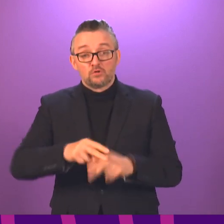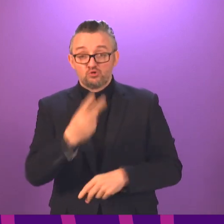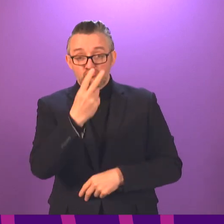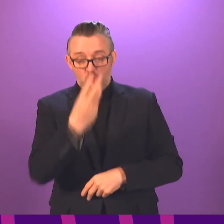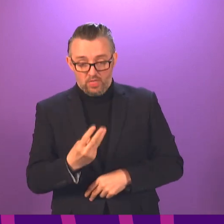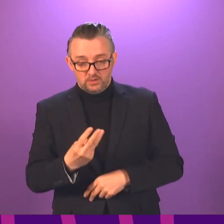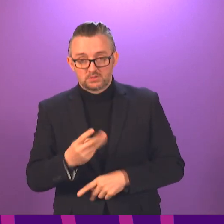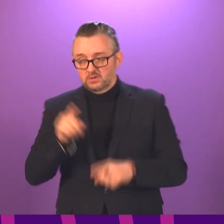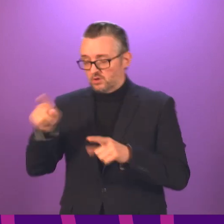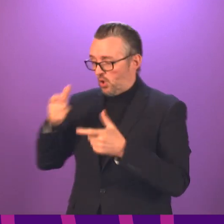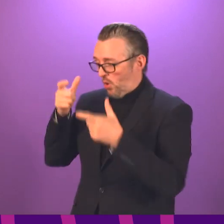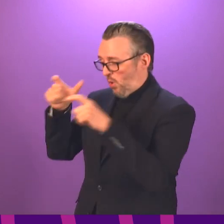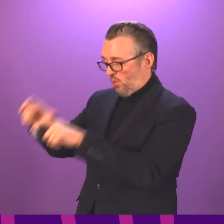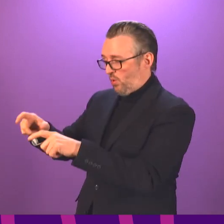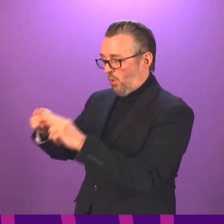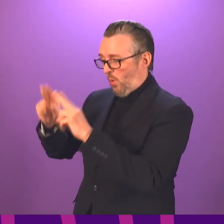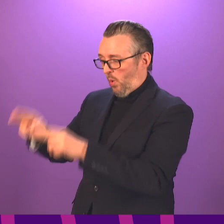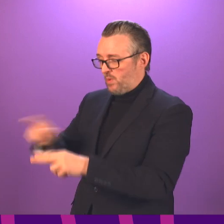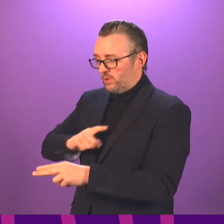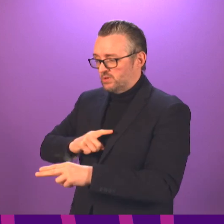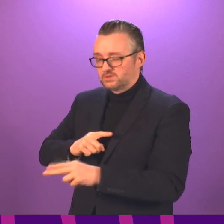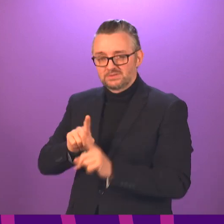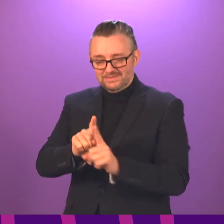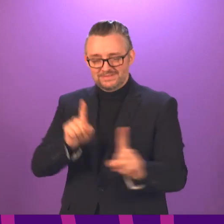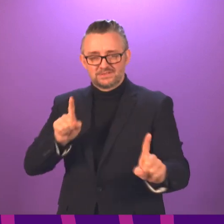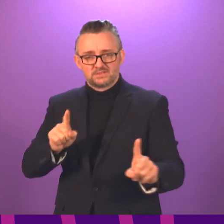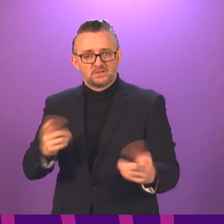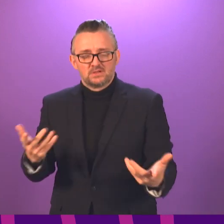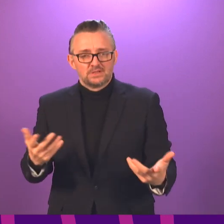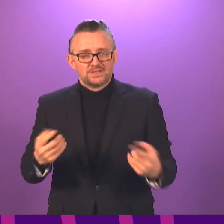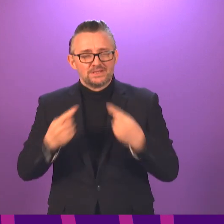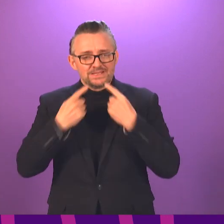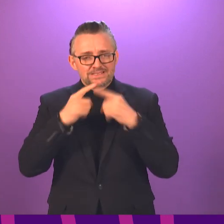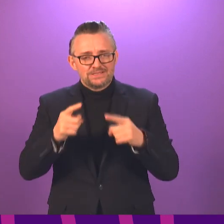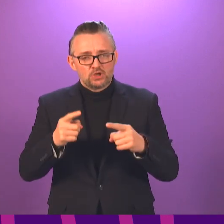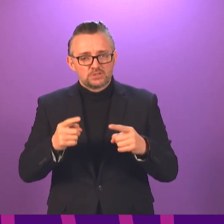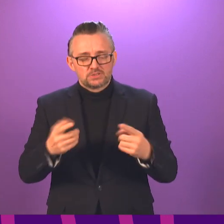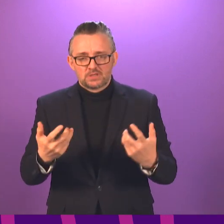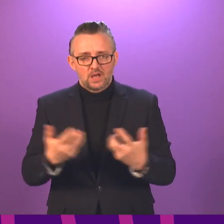at home because of the 2m physical distancing, how will teachers juggle the additional workload?